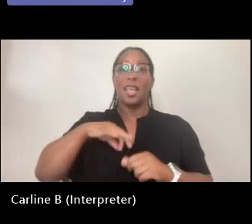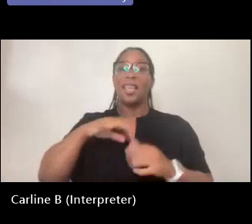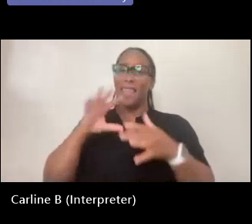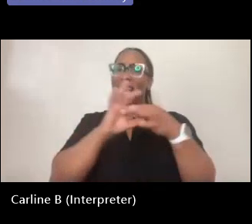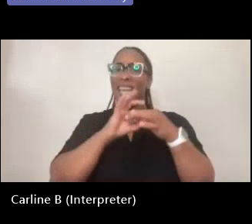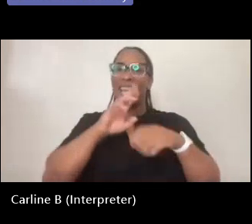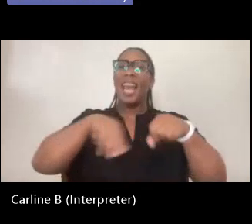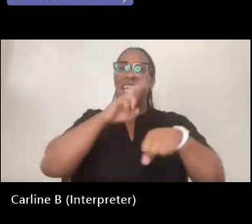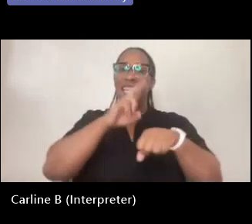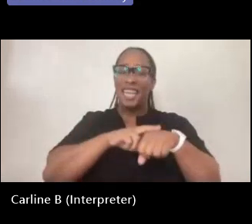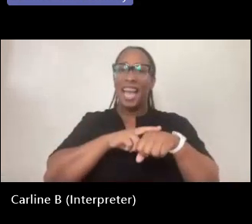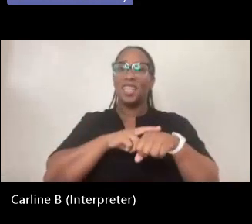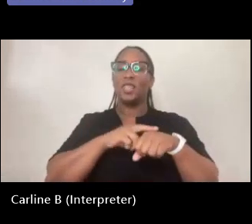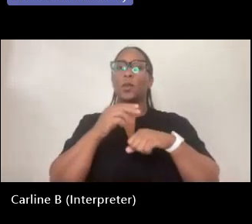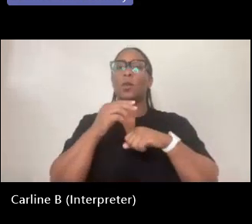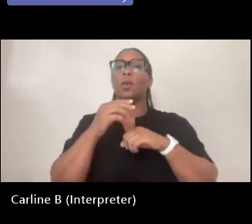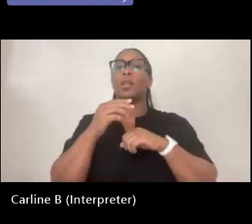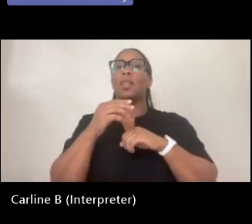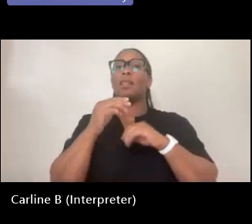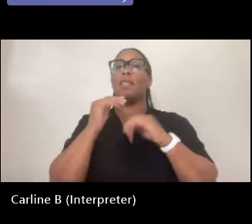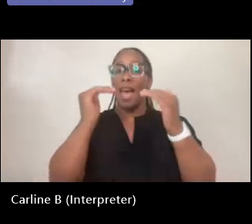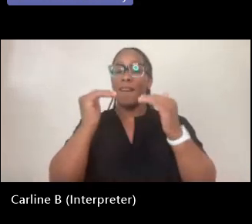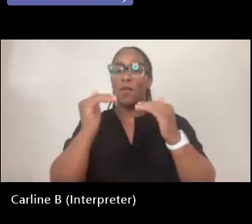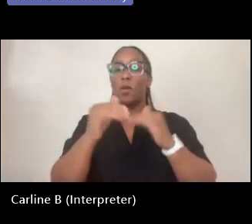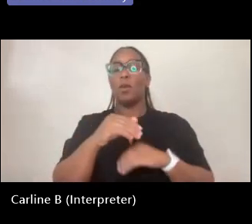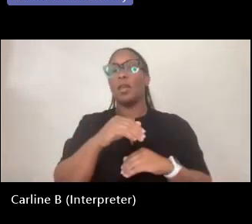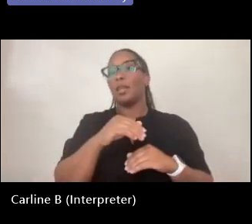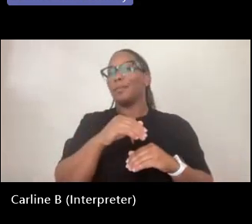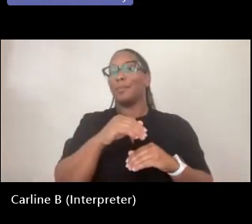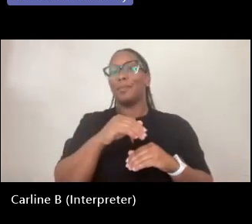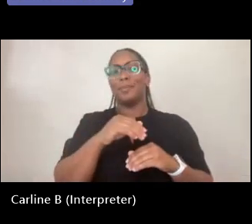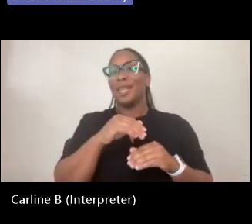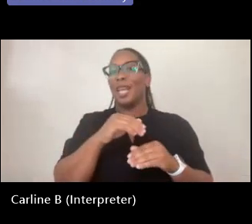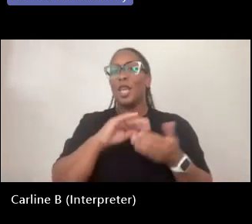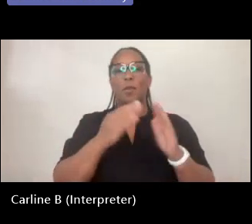underserved communities with free mental health and emotional well-being support.